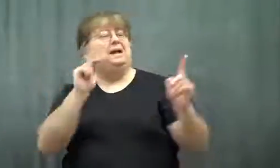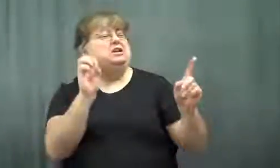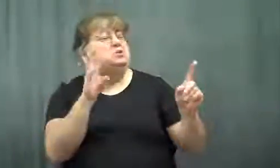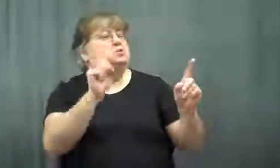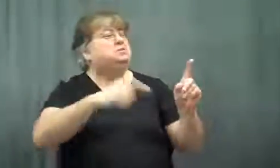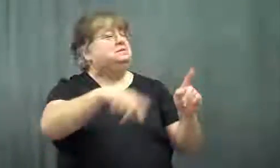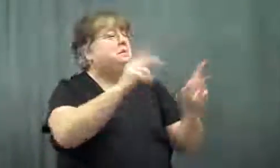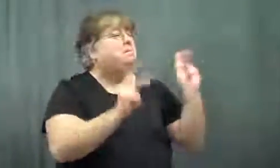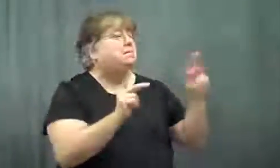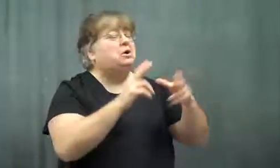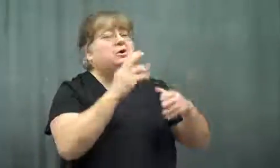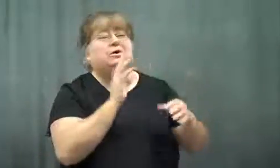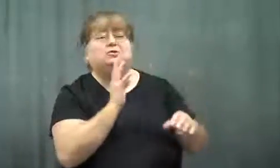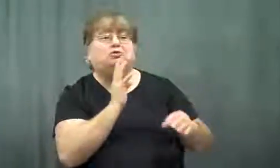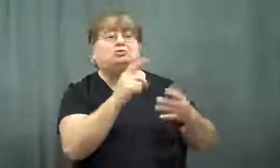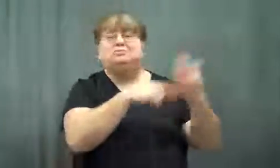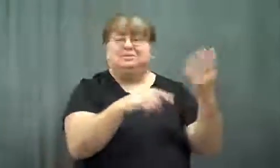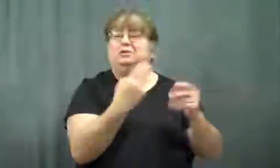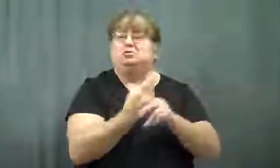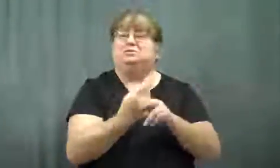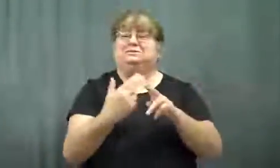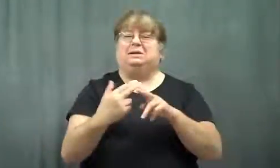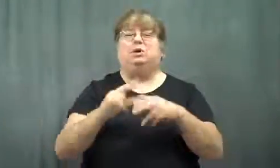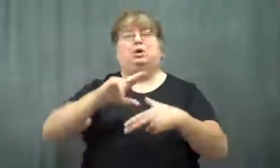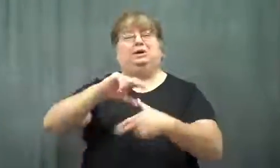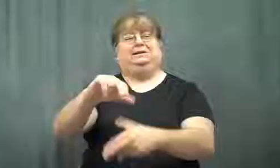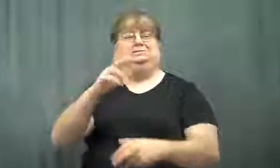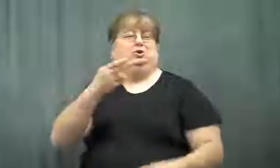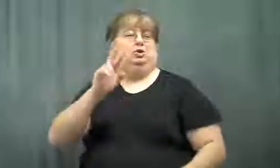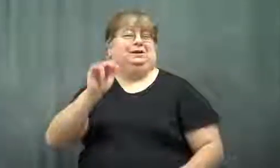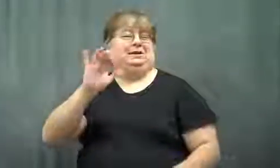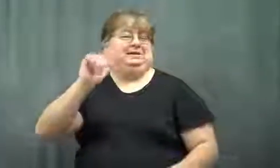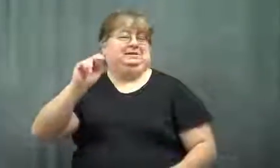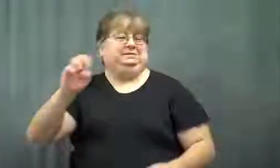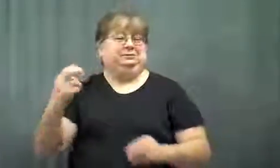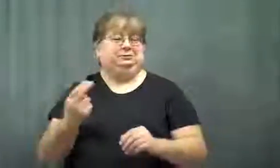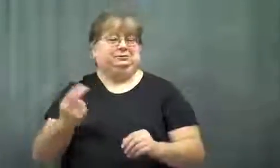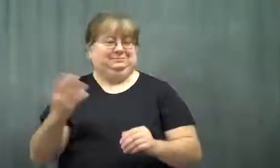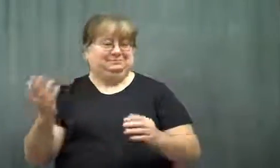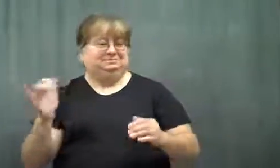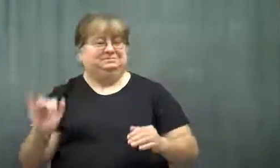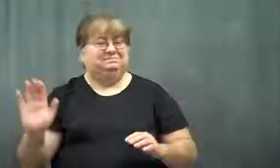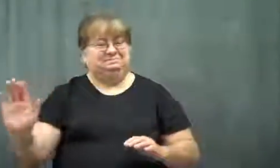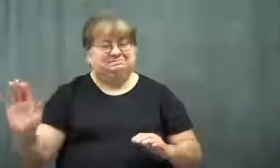On the news, you will see them called hurricanes.